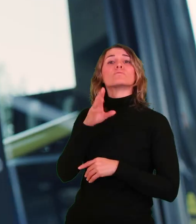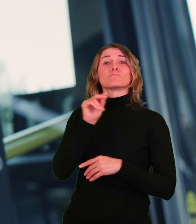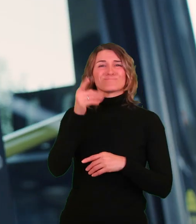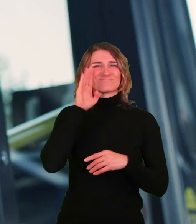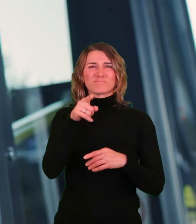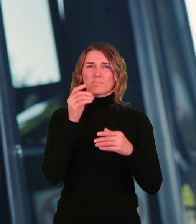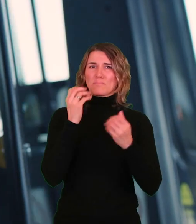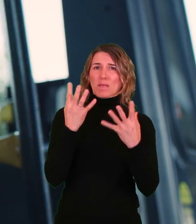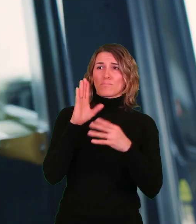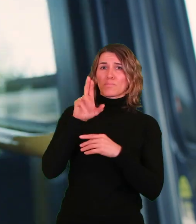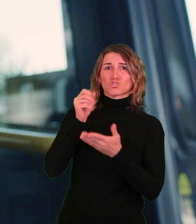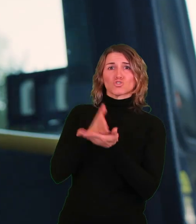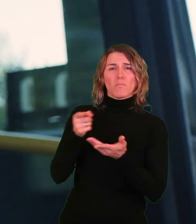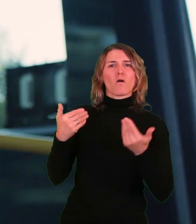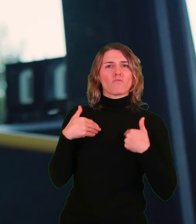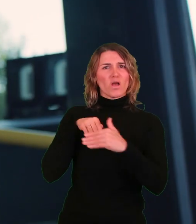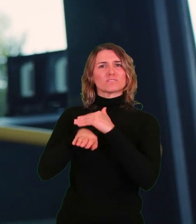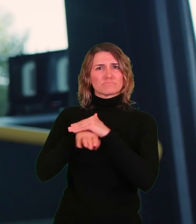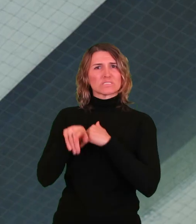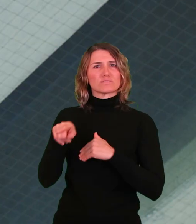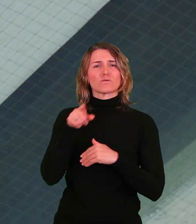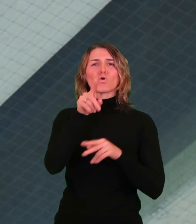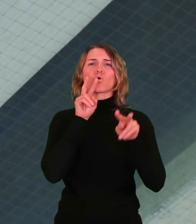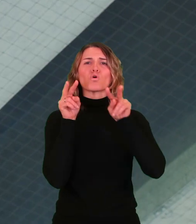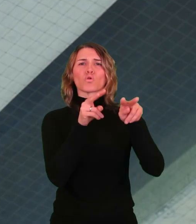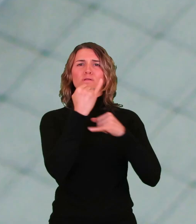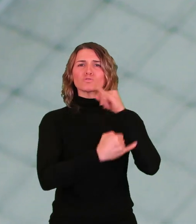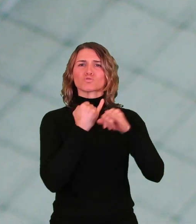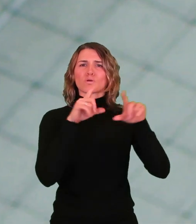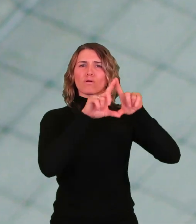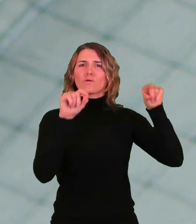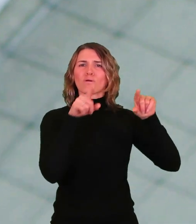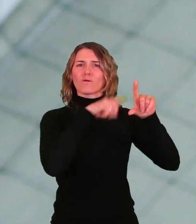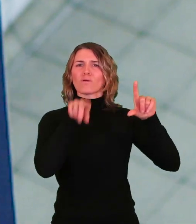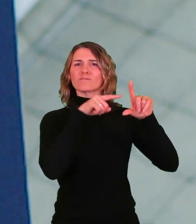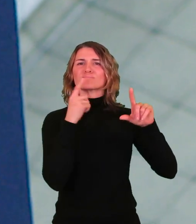Many of the bus stops in the region are accessible. Look for the international disability symbol